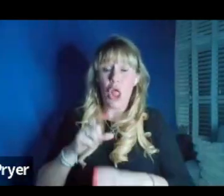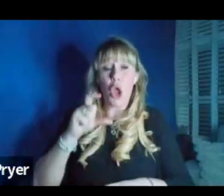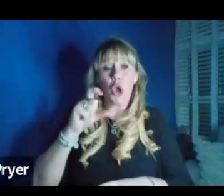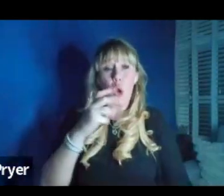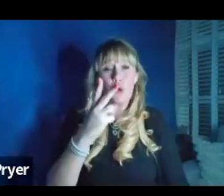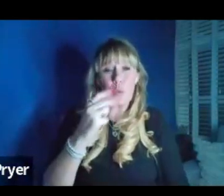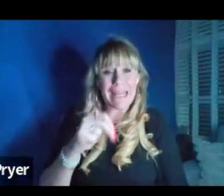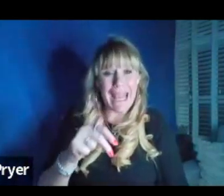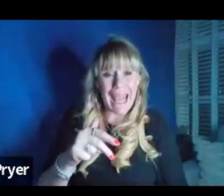any youngsters in the audience,